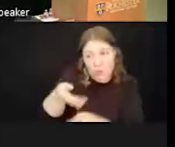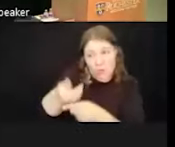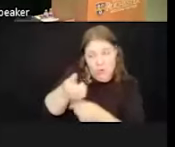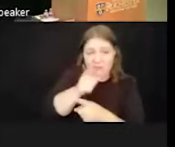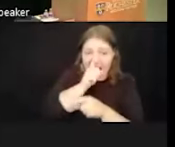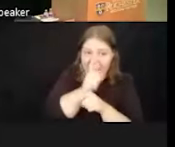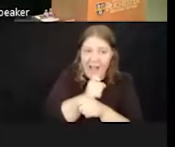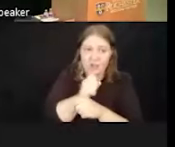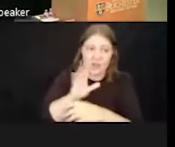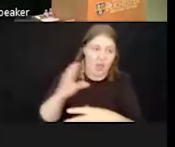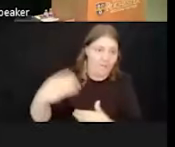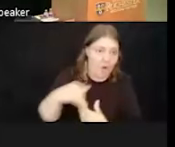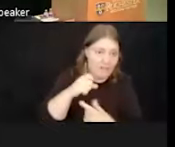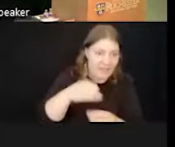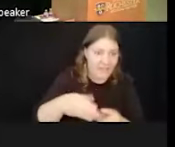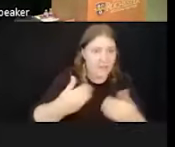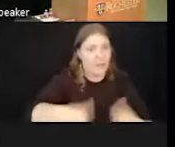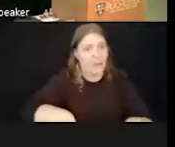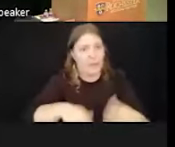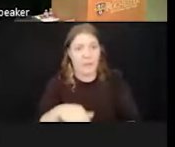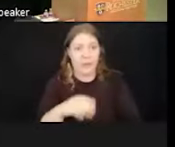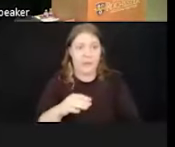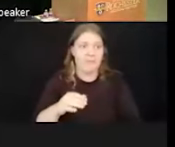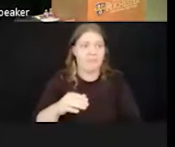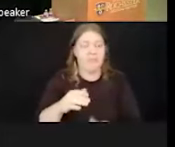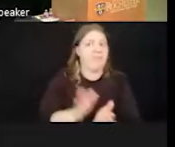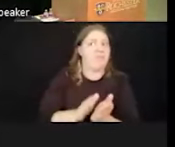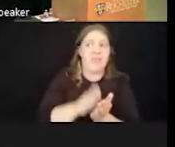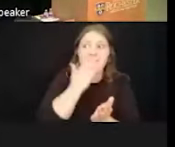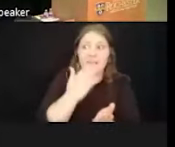it it holds so much weight so thank you for not only acknowledging that but respecting that as